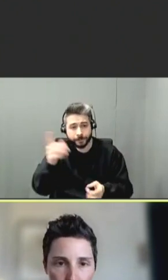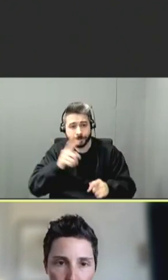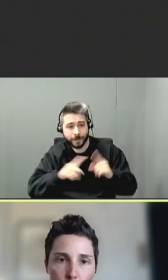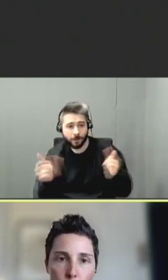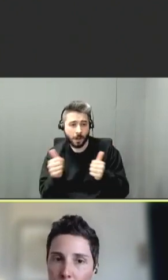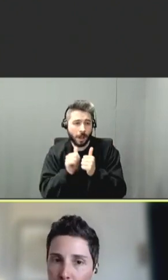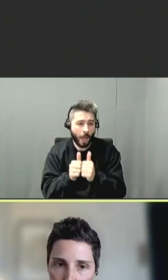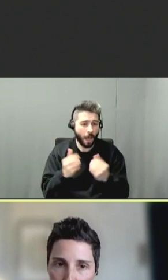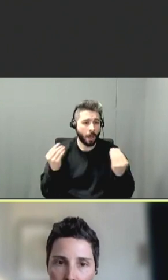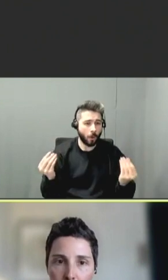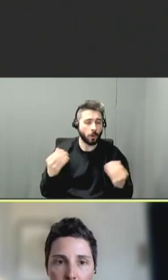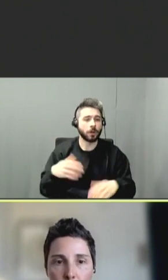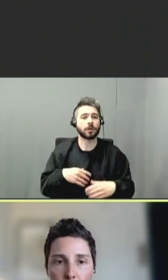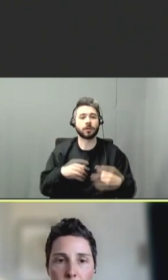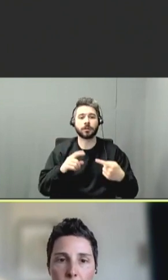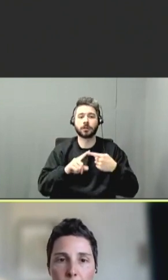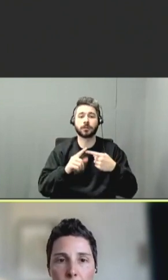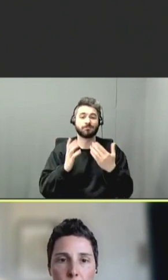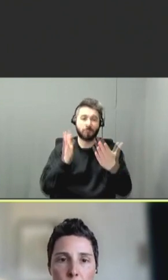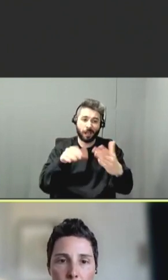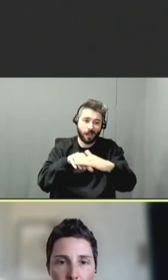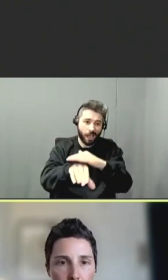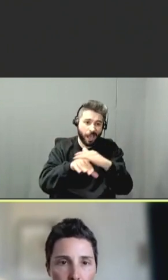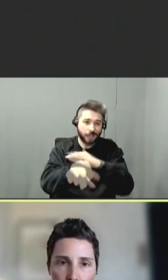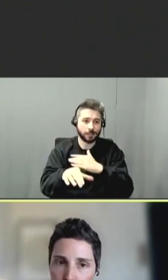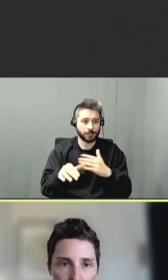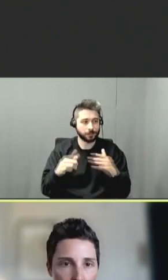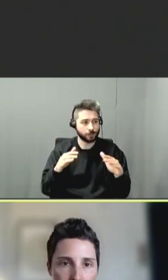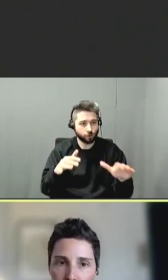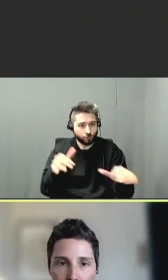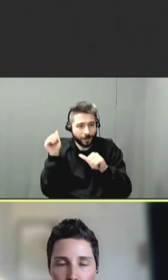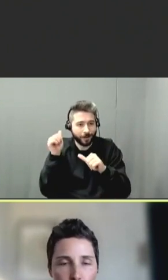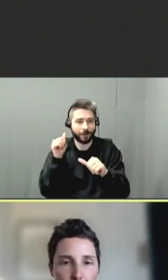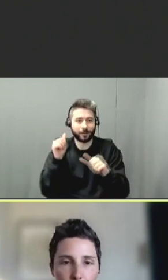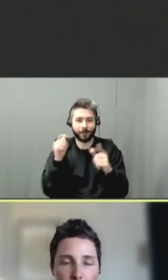future? One is supply access, greater and faster vaccine availability. Again, I don't think it's a